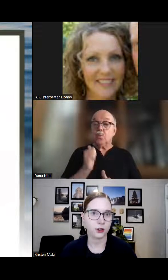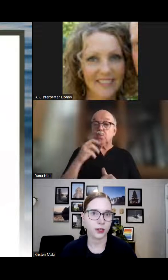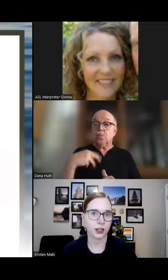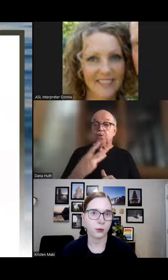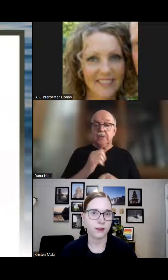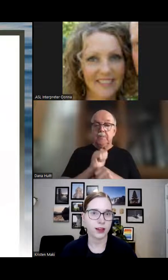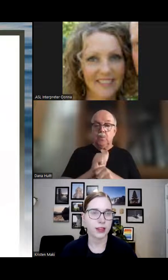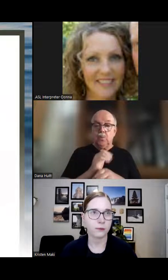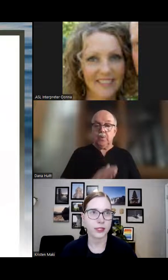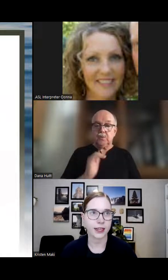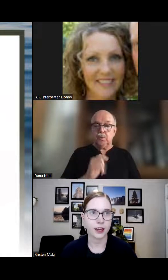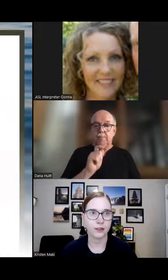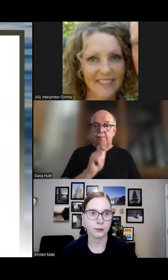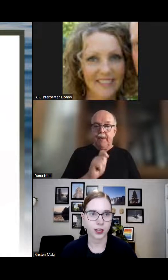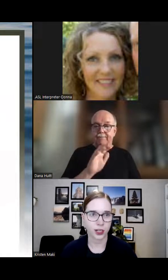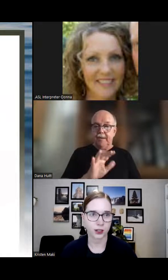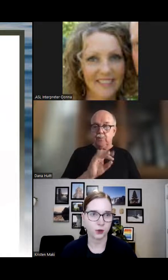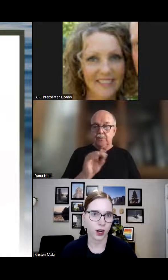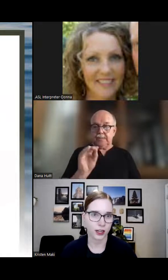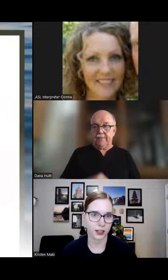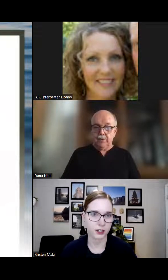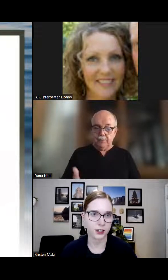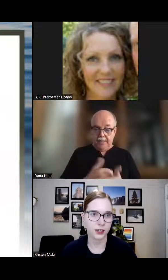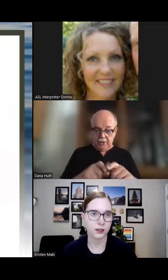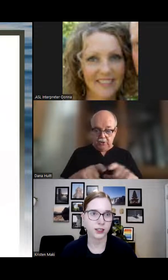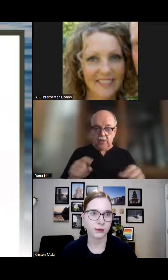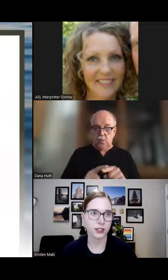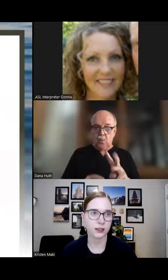available, what you will need to do to be eligible for benefits